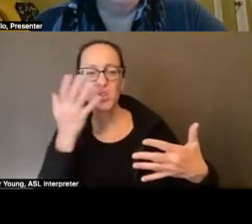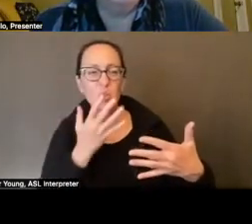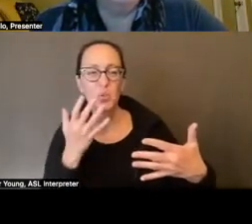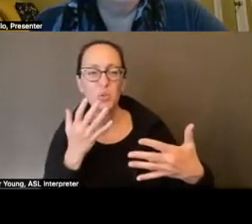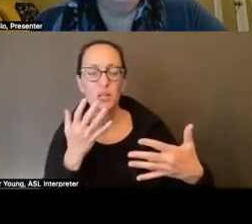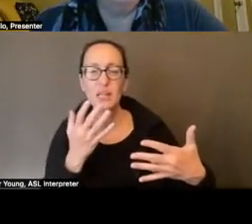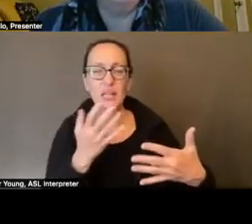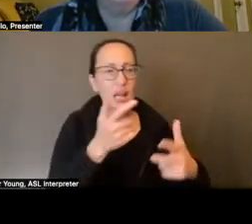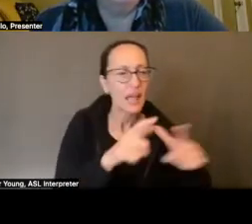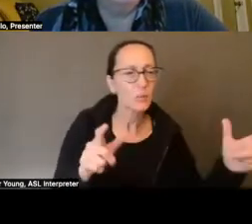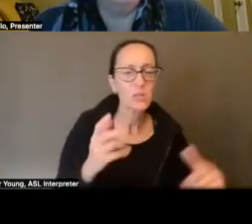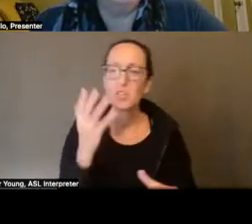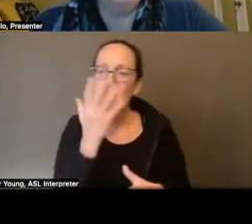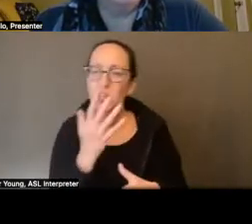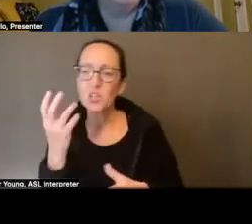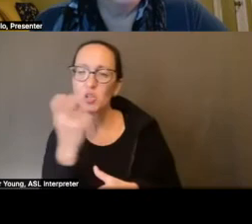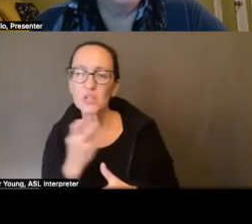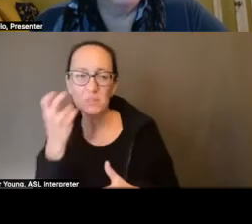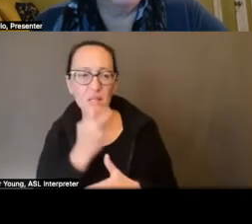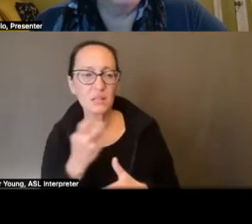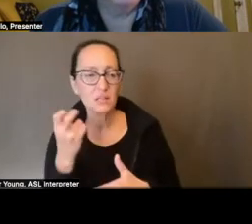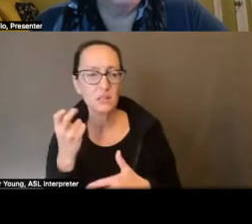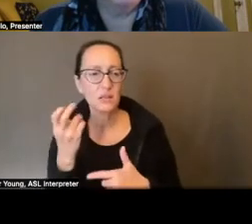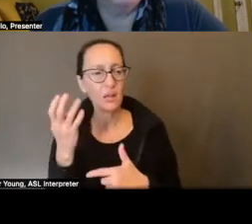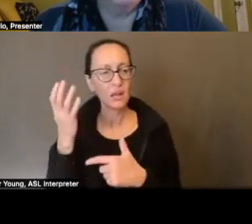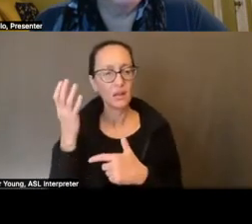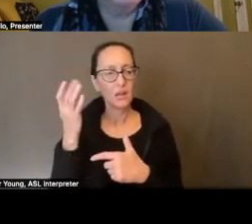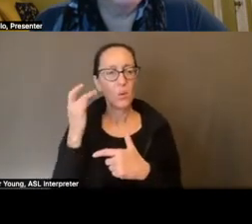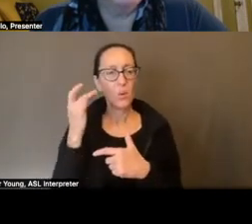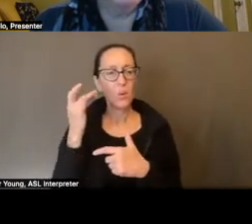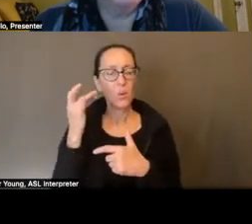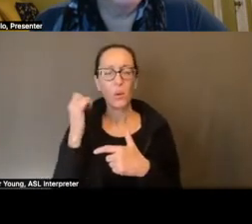been used more widely? Why is not more popular?